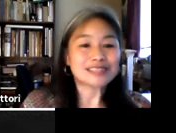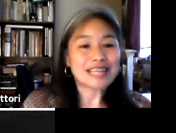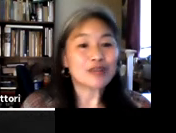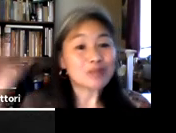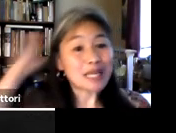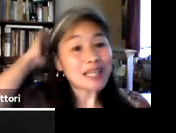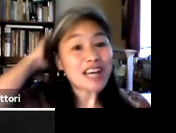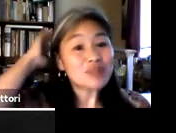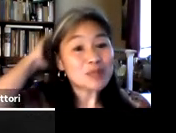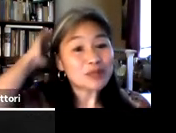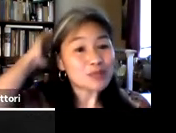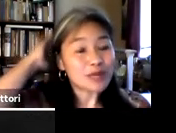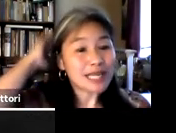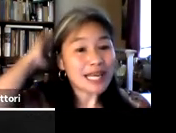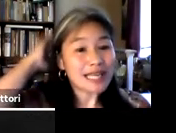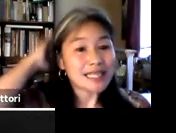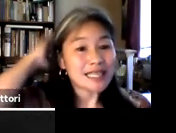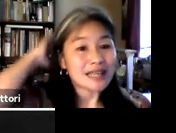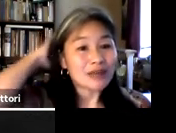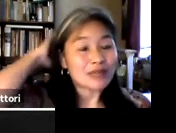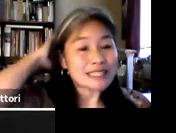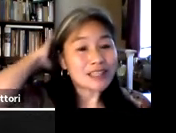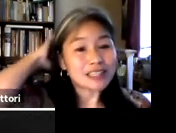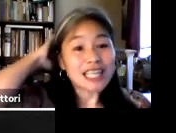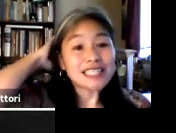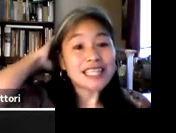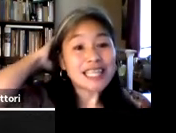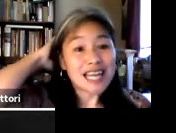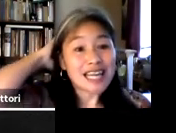attack, when actually all he was doing was incubating chickens.